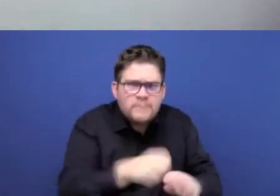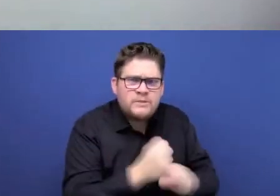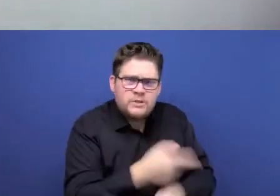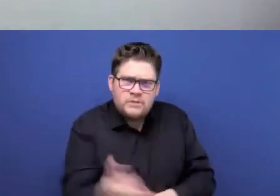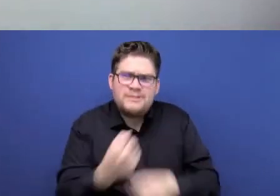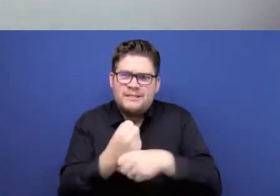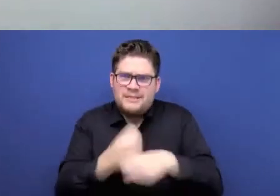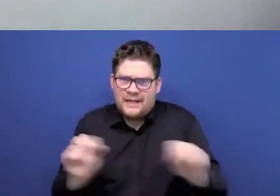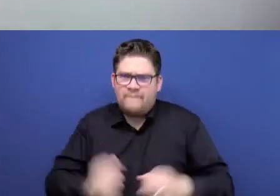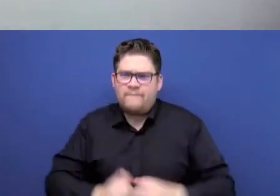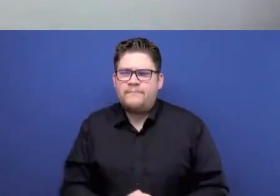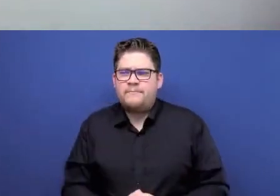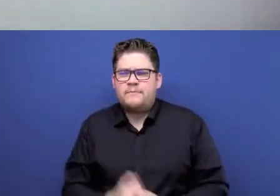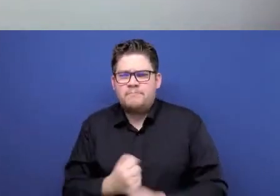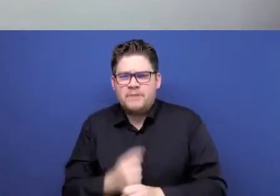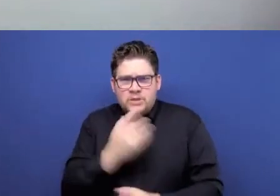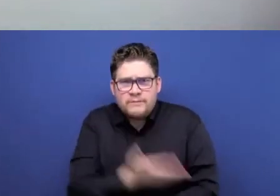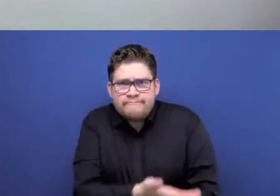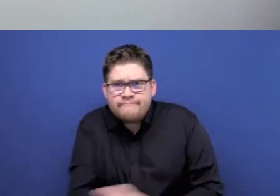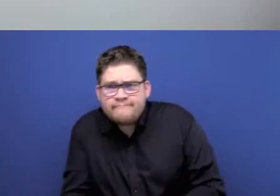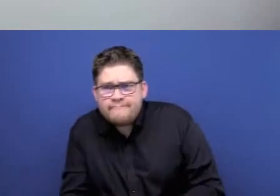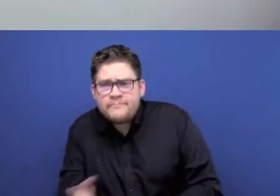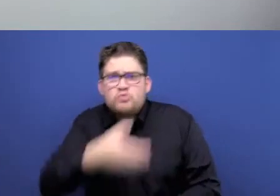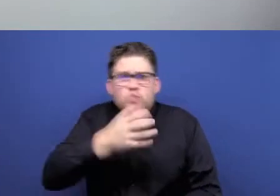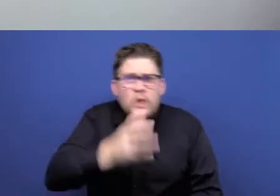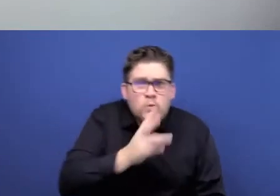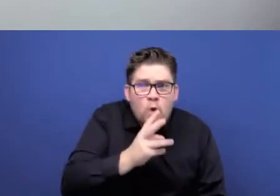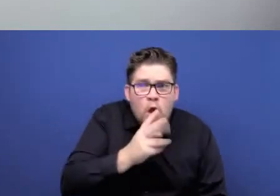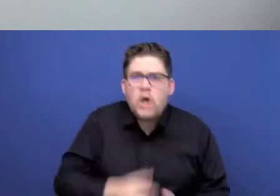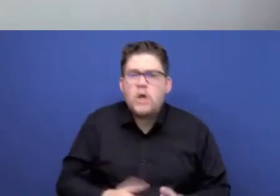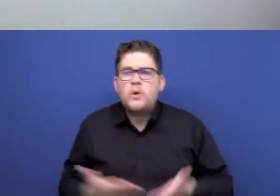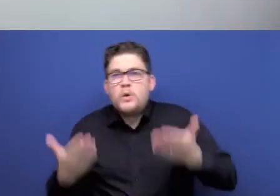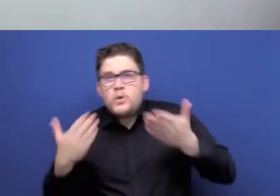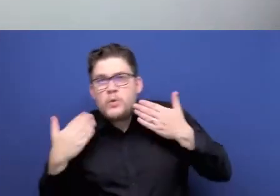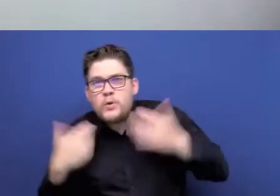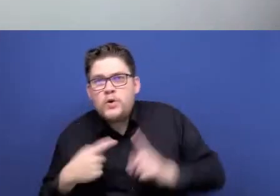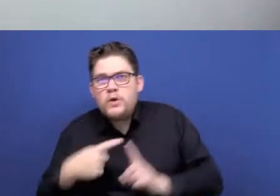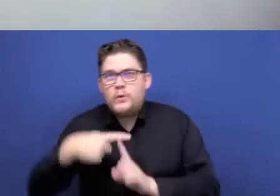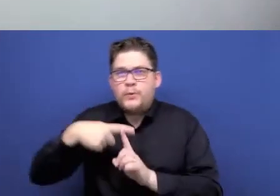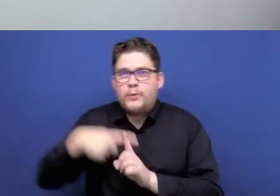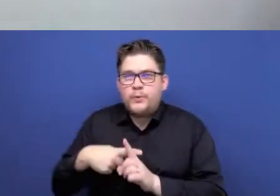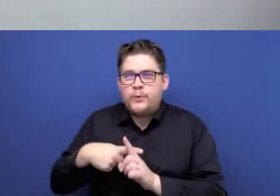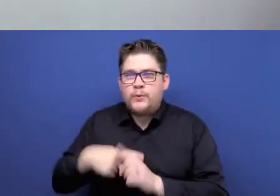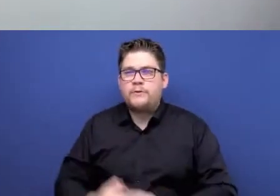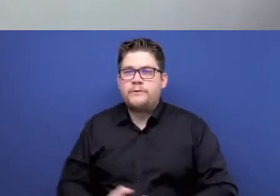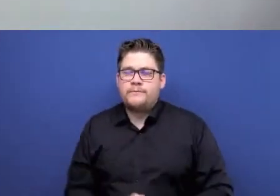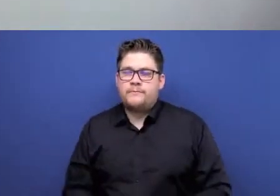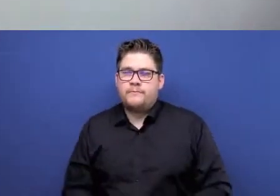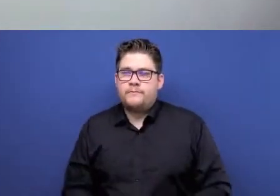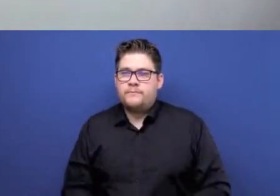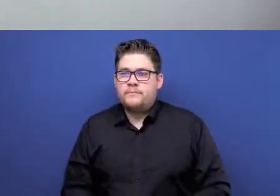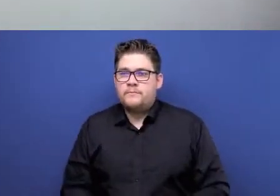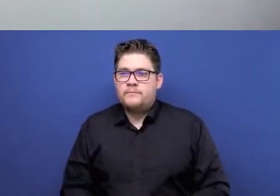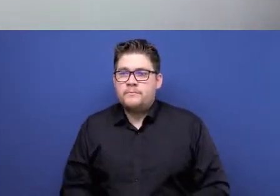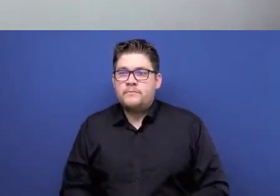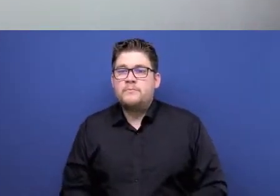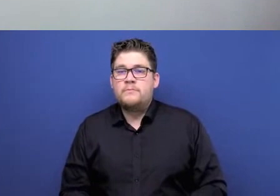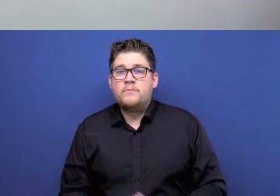them with fluid and ways to pull down. Um people who are under housed or have fewer